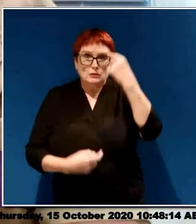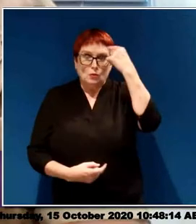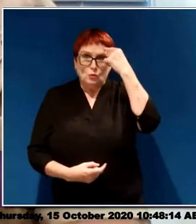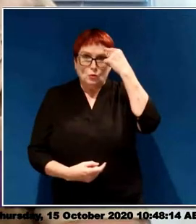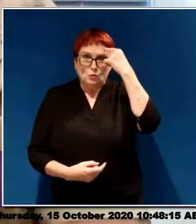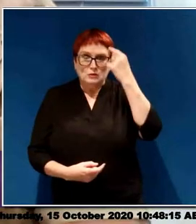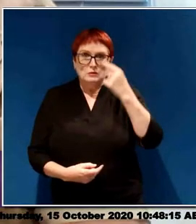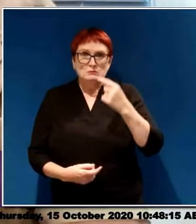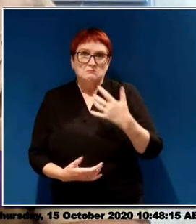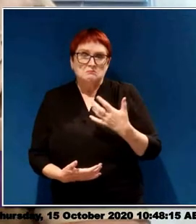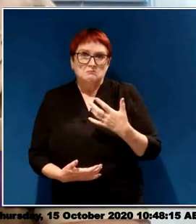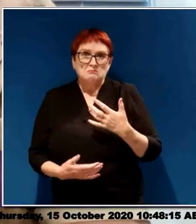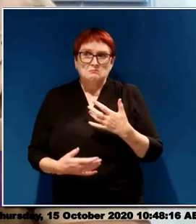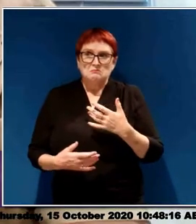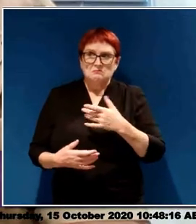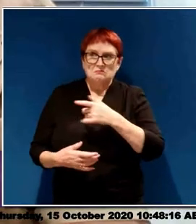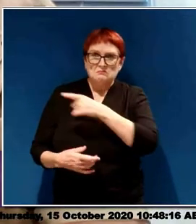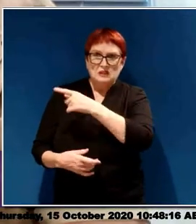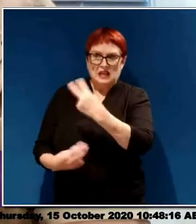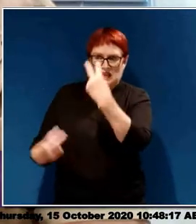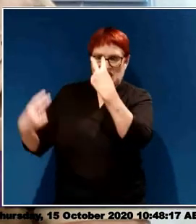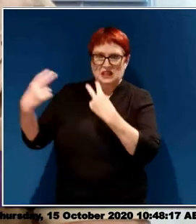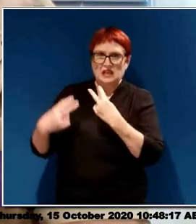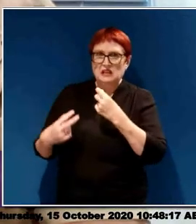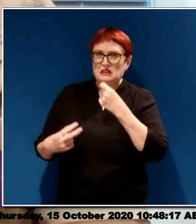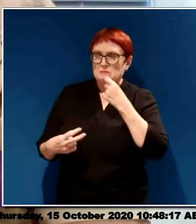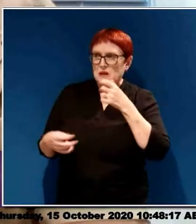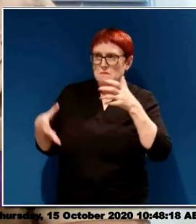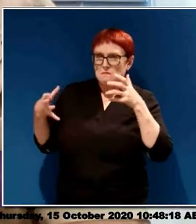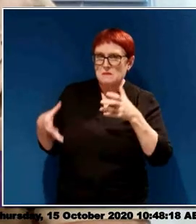he was a “freak” already because of his Tourette's, he was now a “fat freak”,